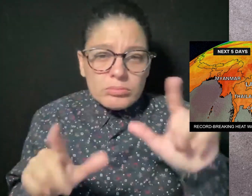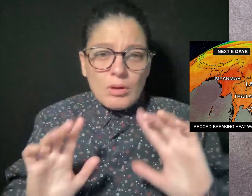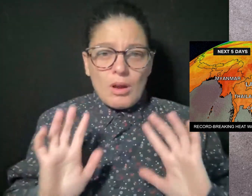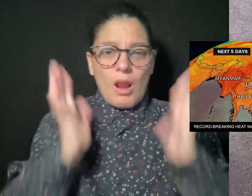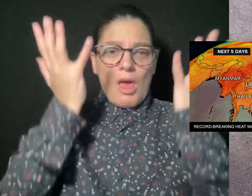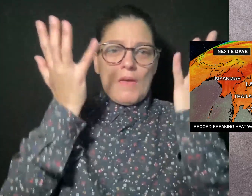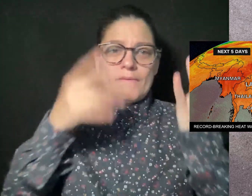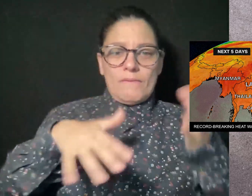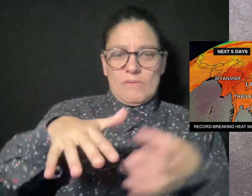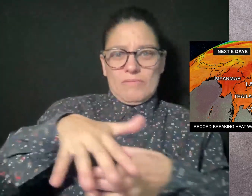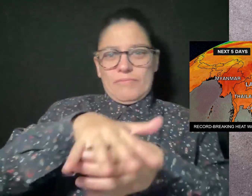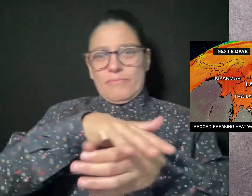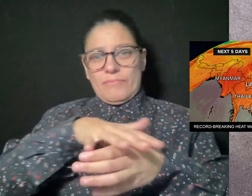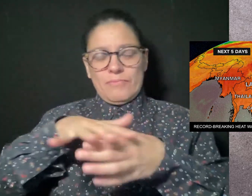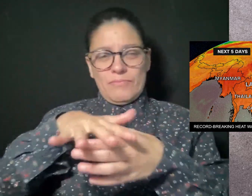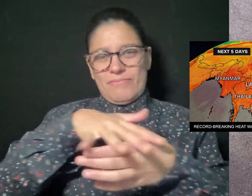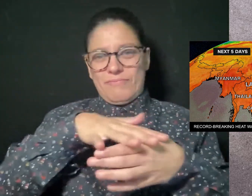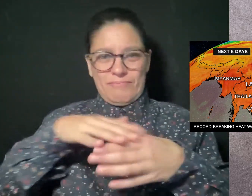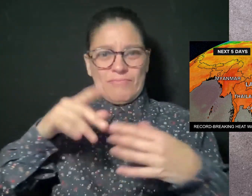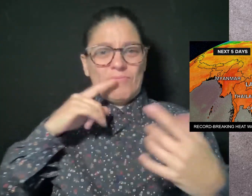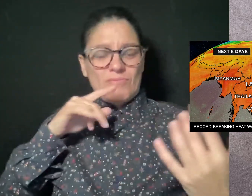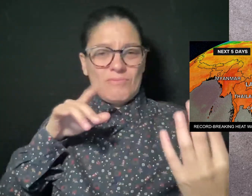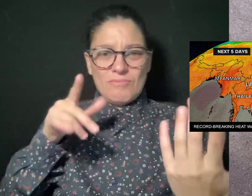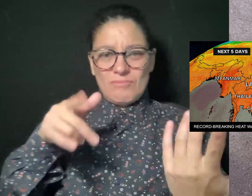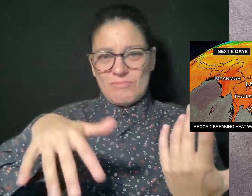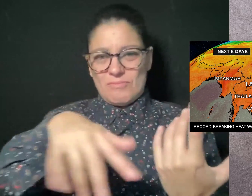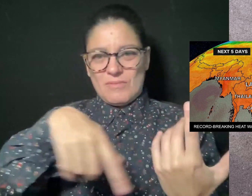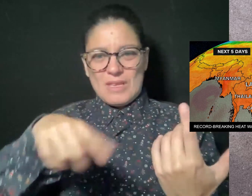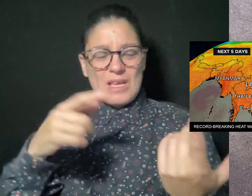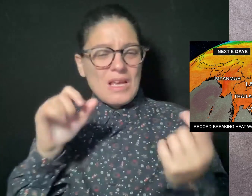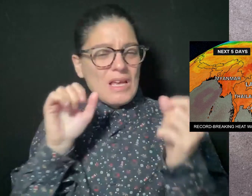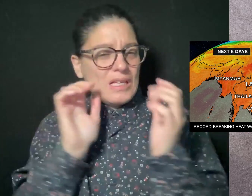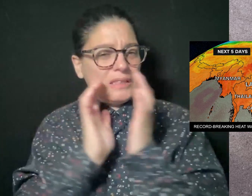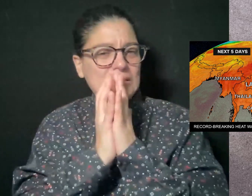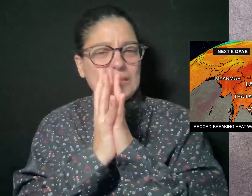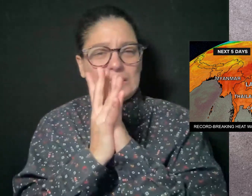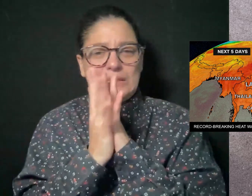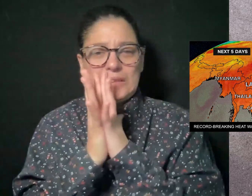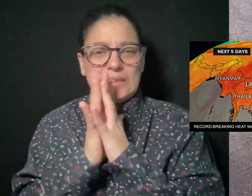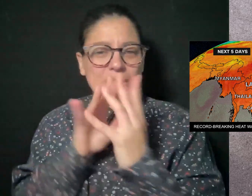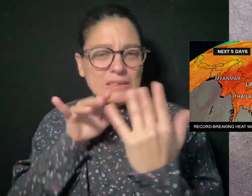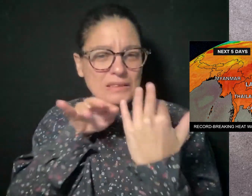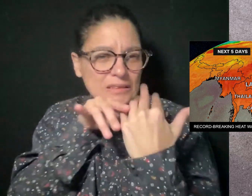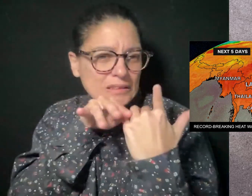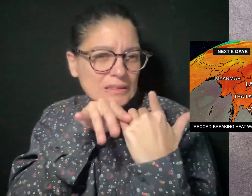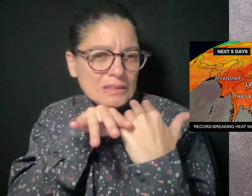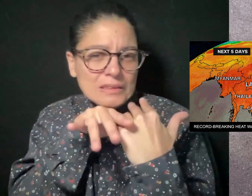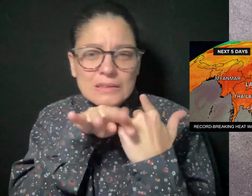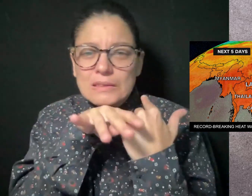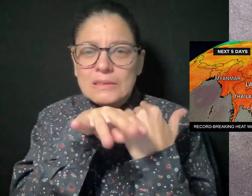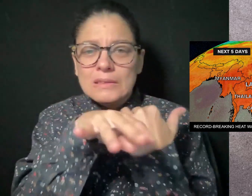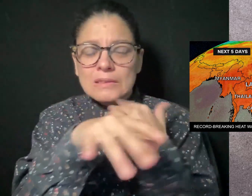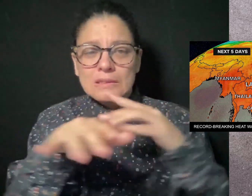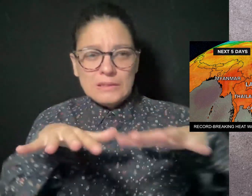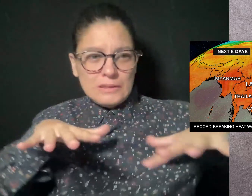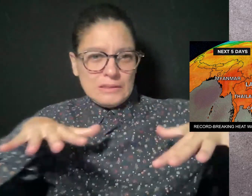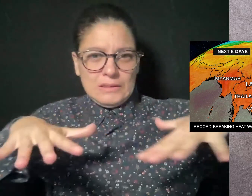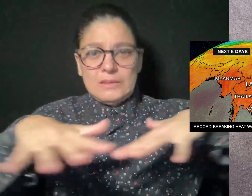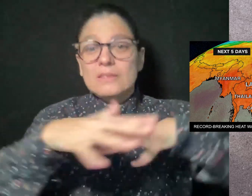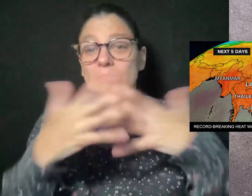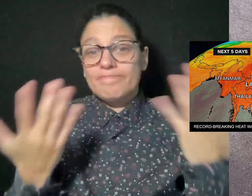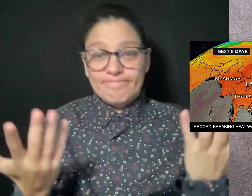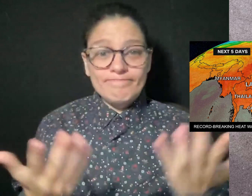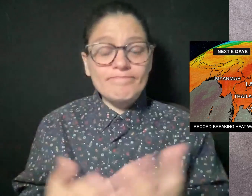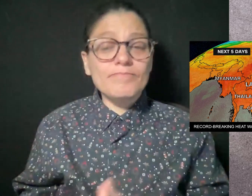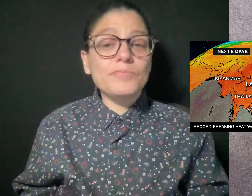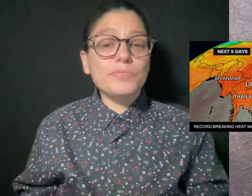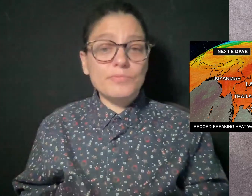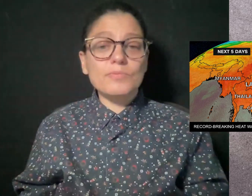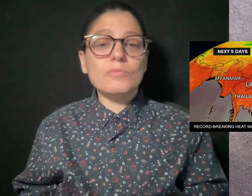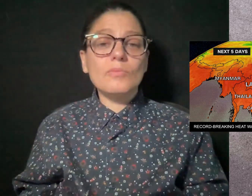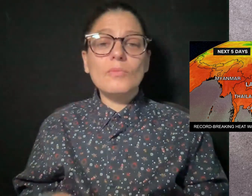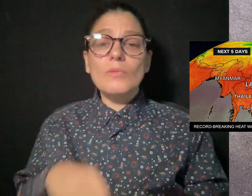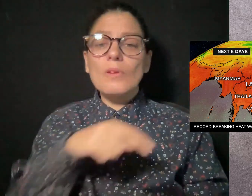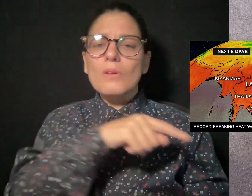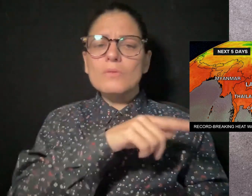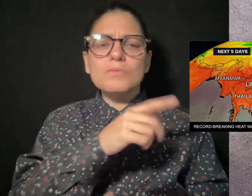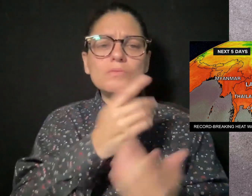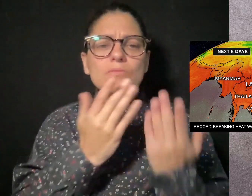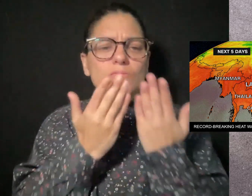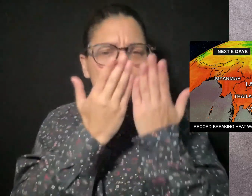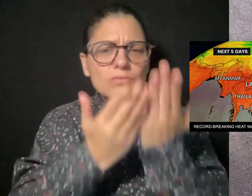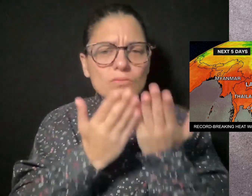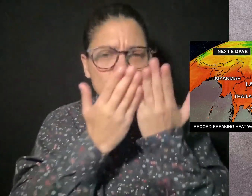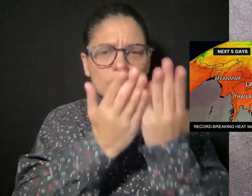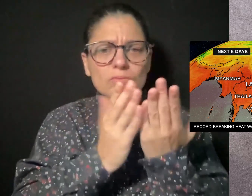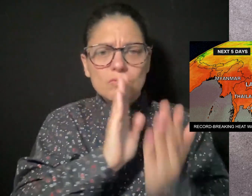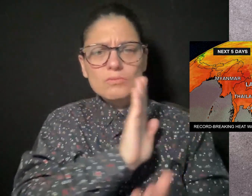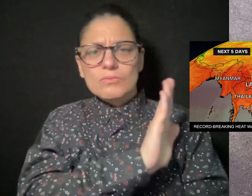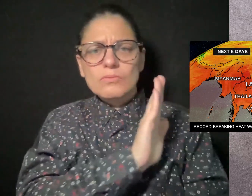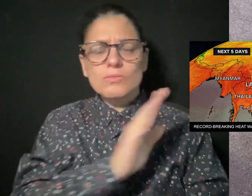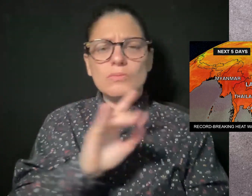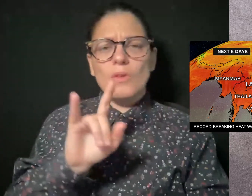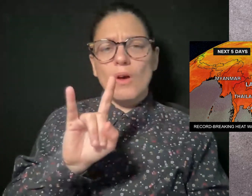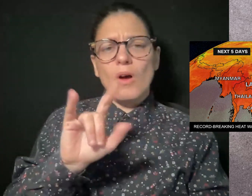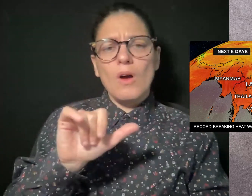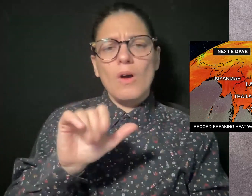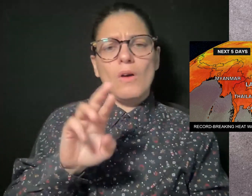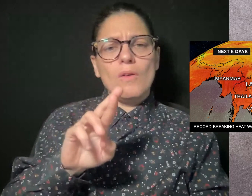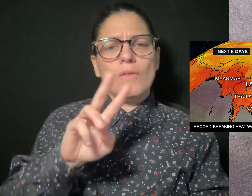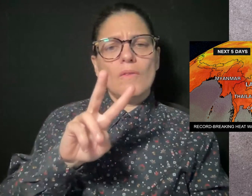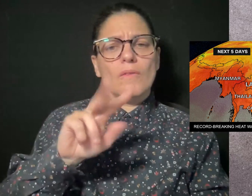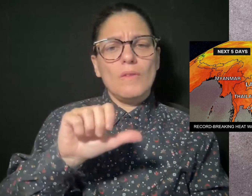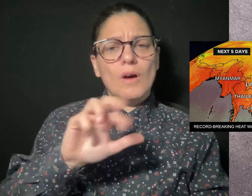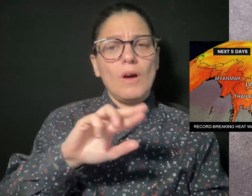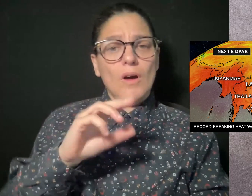in these densely populated regions